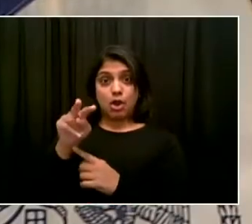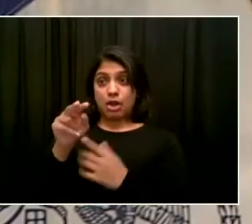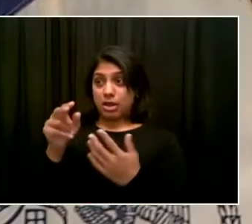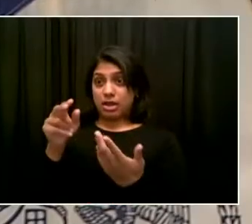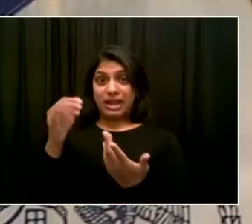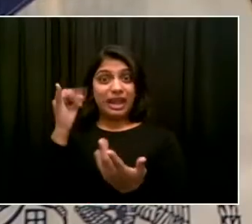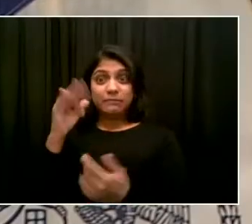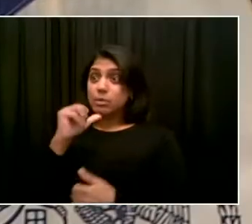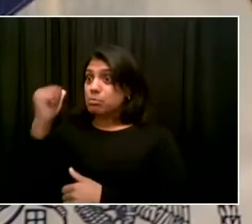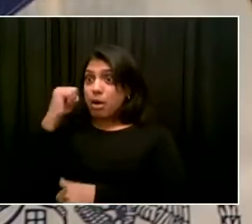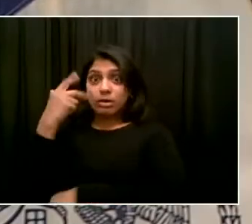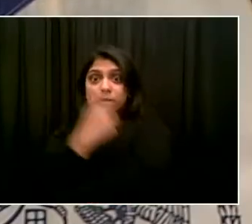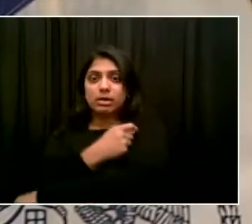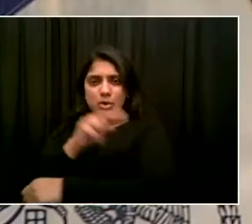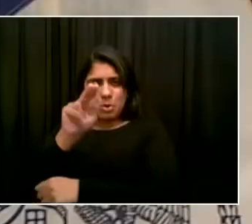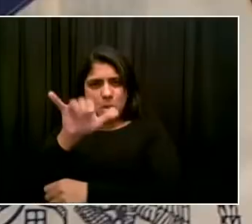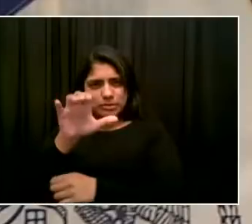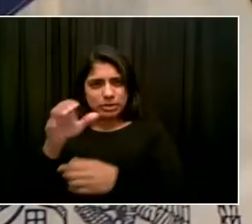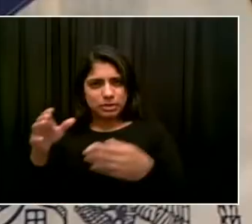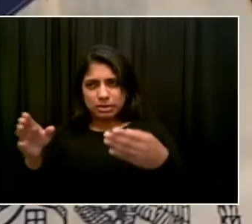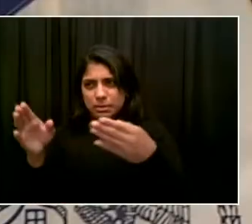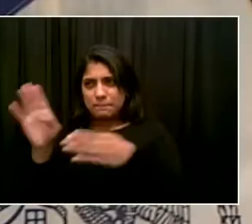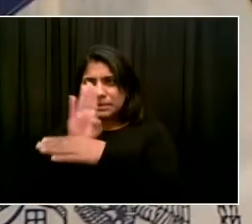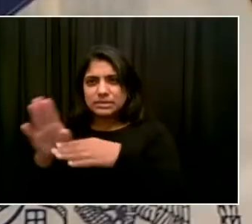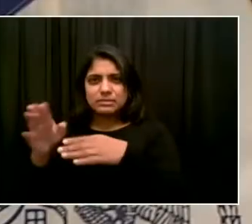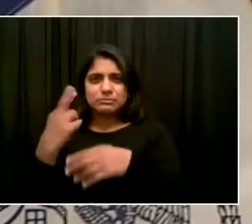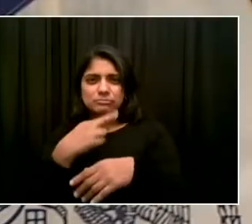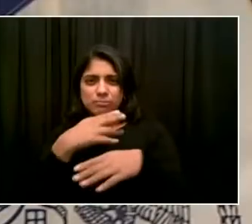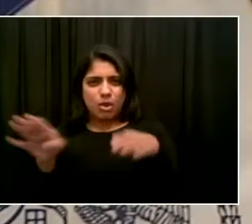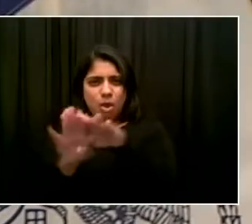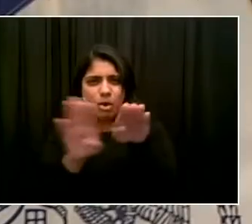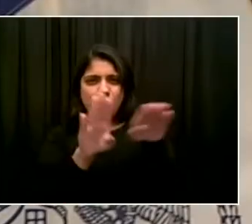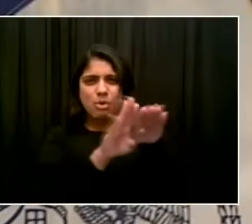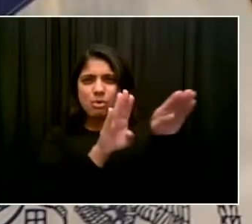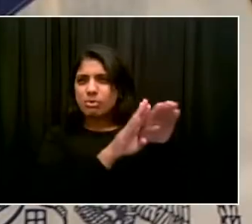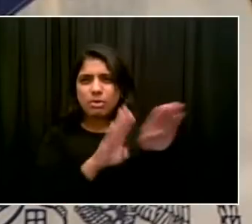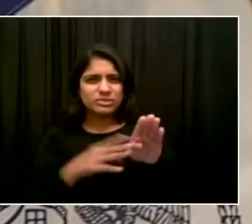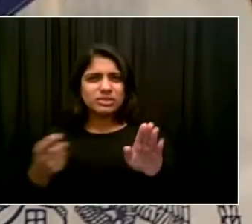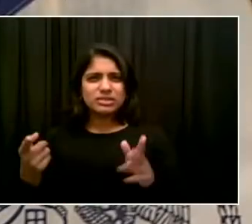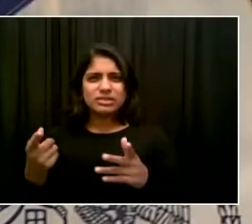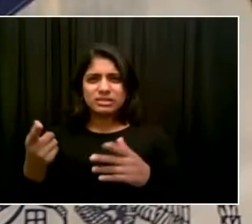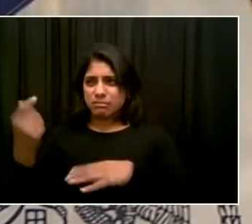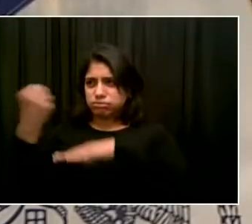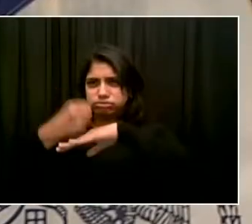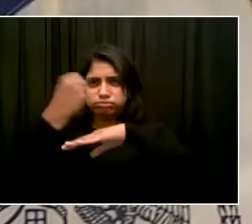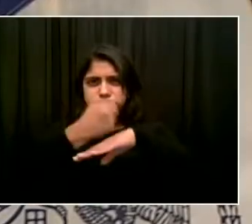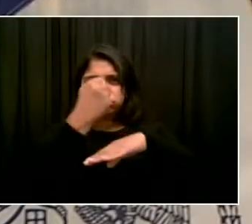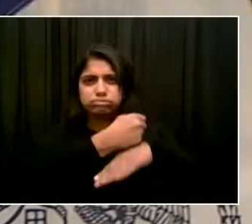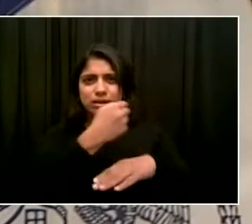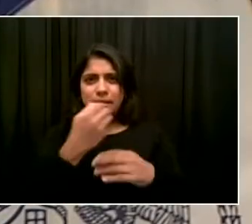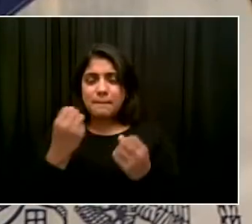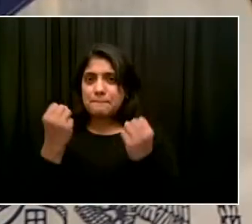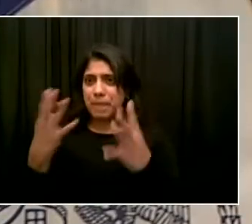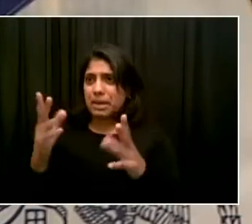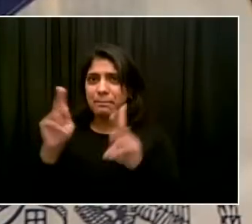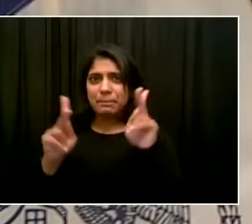LET'S MAKE SURE THE CITY DOESN'T HAEV TO SHUT DOWN AGAIN WHICH WOULD BE THE WORST THING IN THE WORLD FOR PEOPLE FOR FAMILIES AND